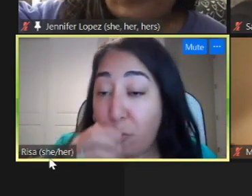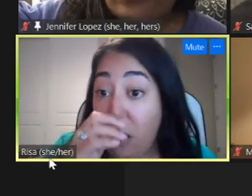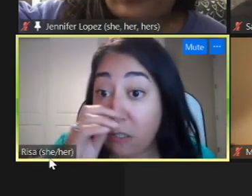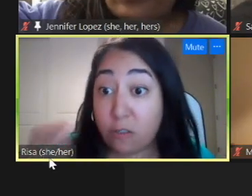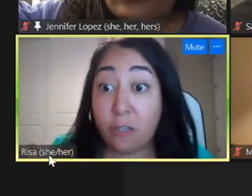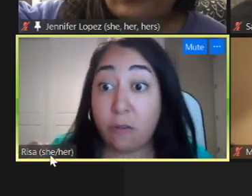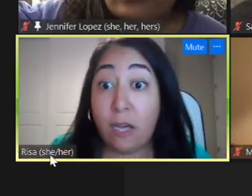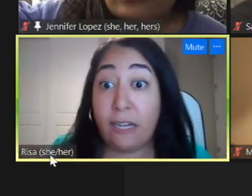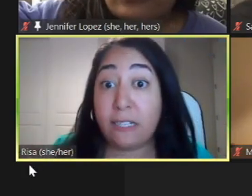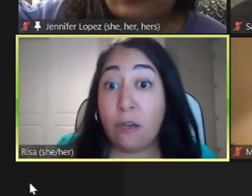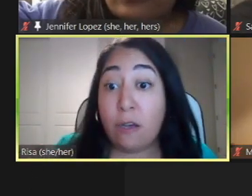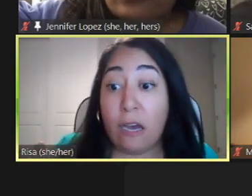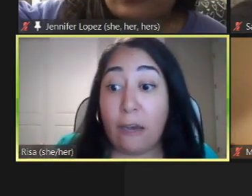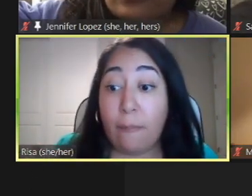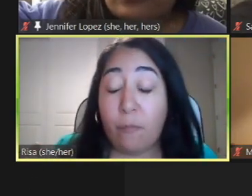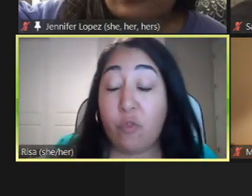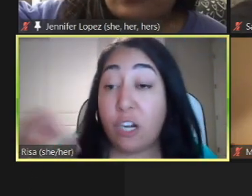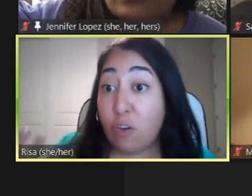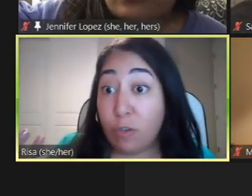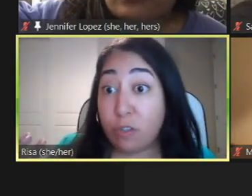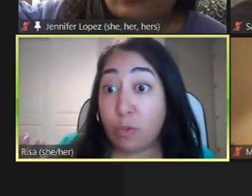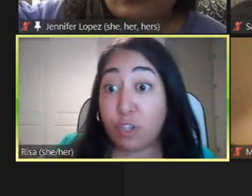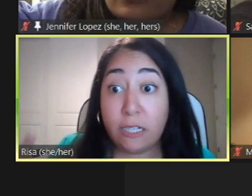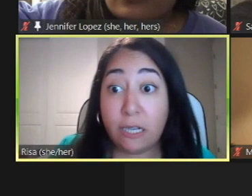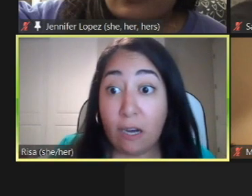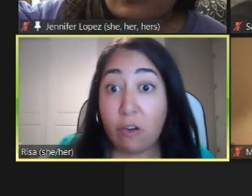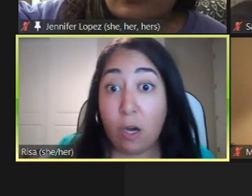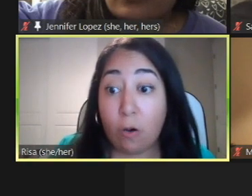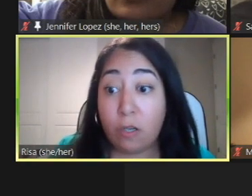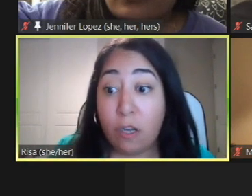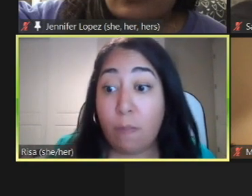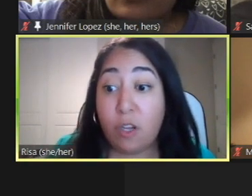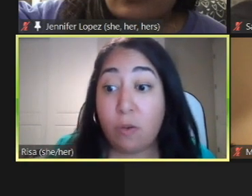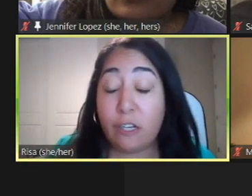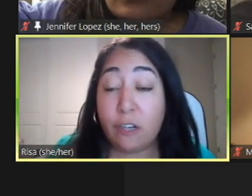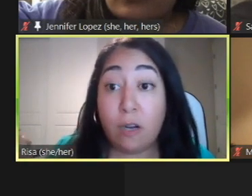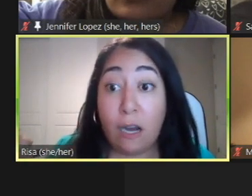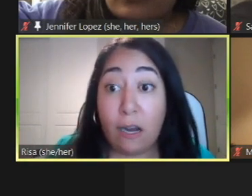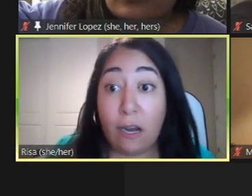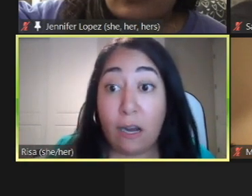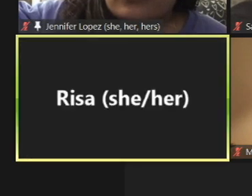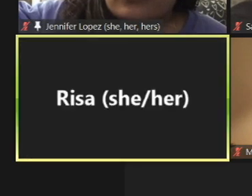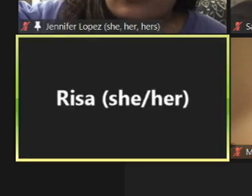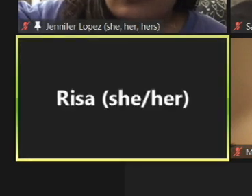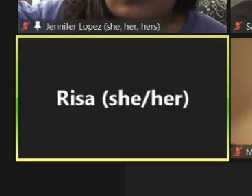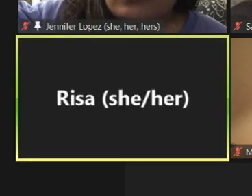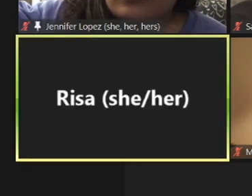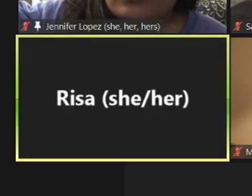What we also do is, the interpreter will do this on their own but you can turn on and off your video